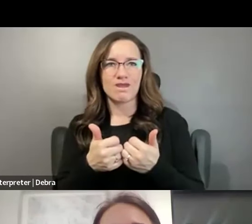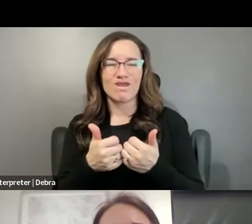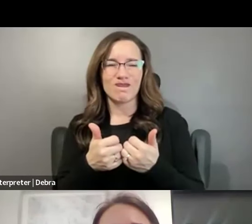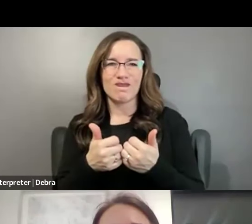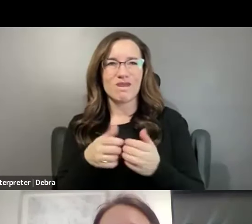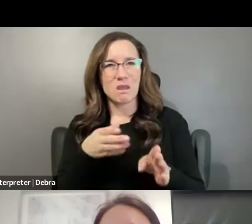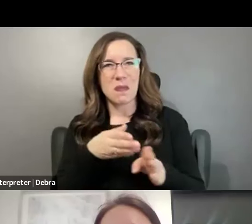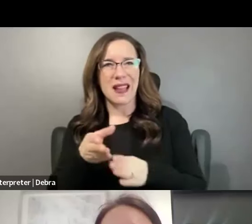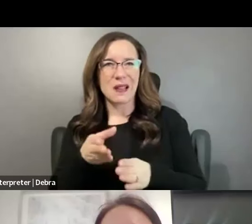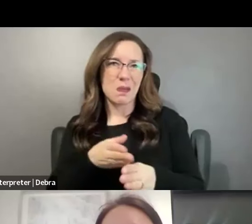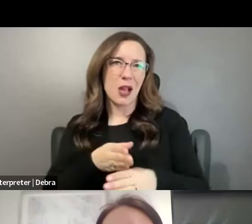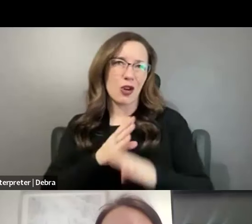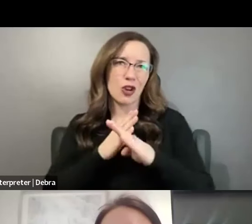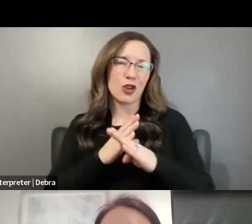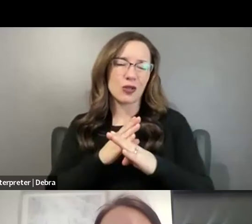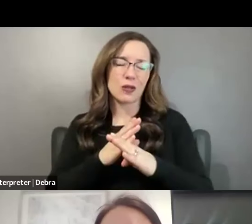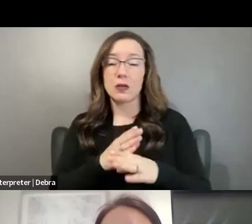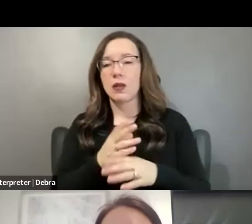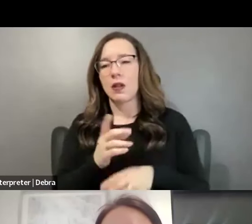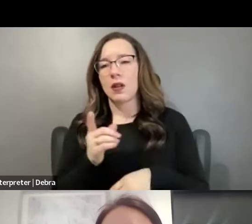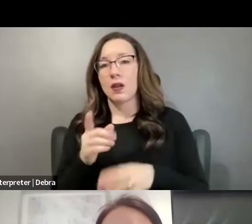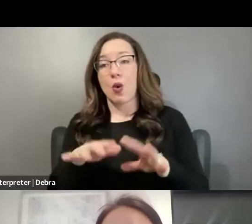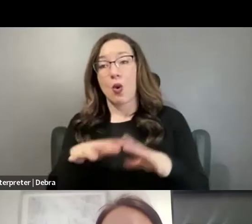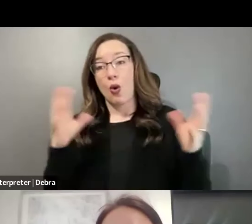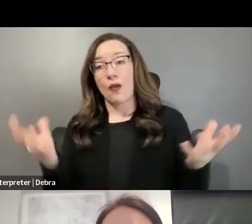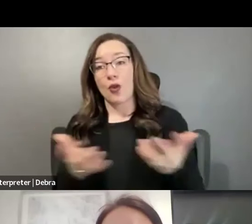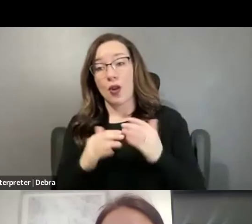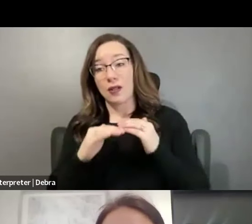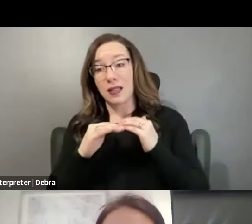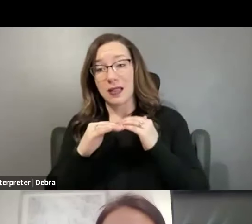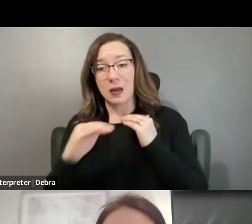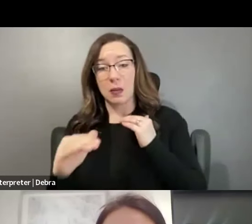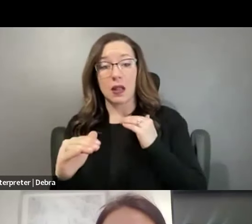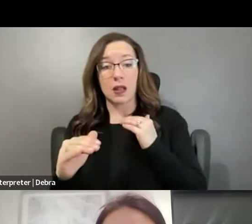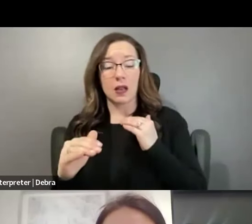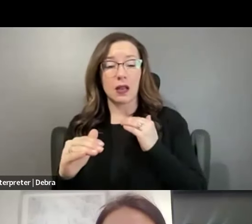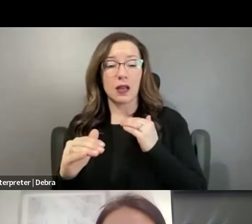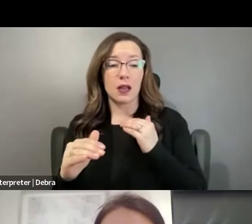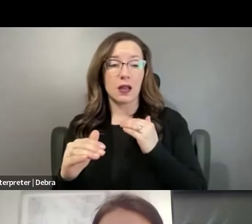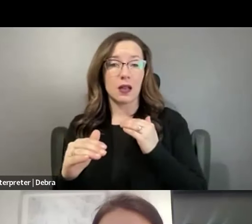If we think about overall sustainability challenges or pain points,